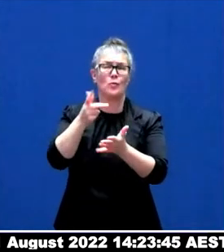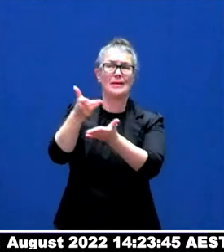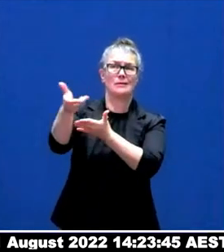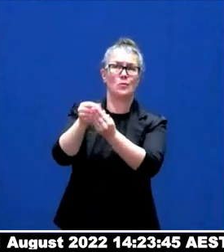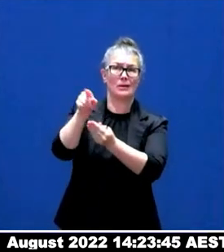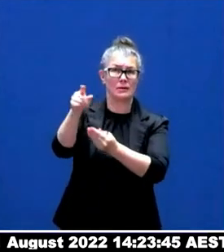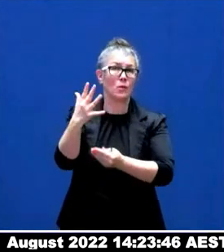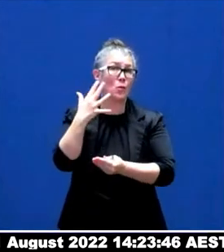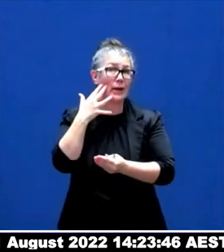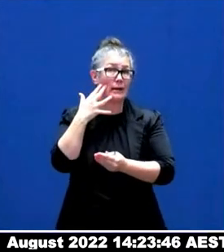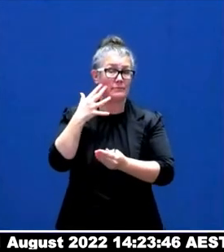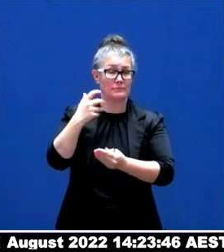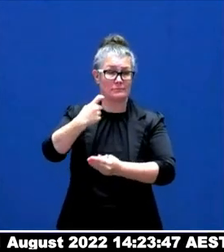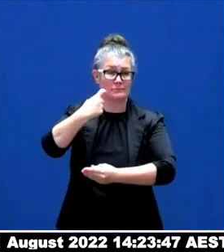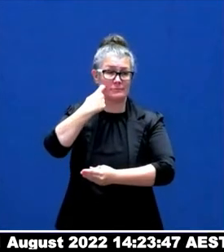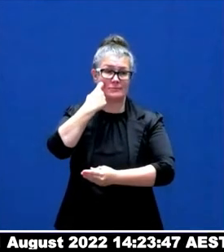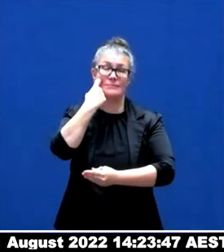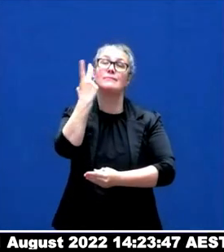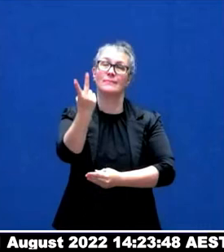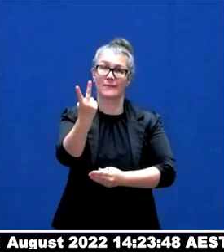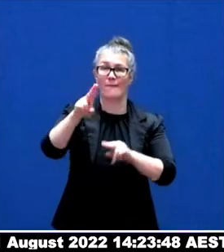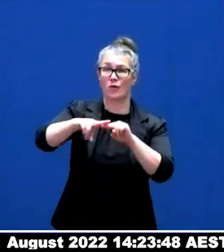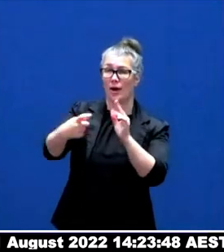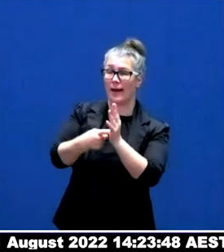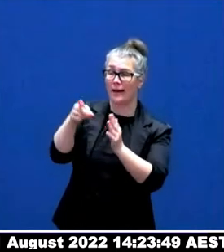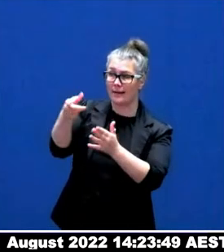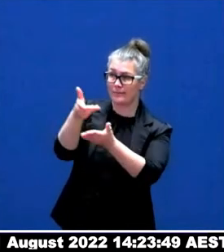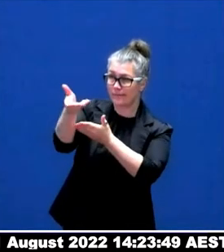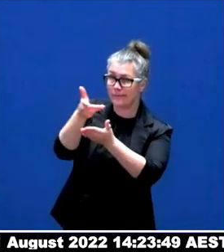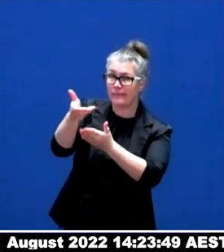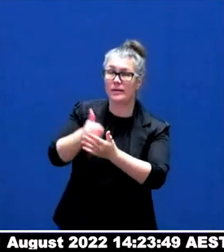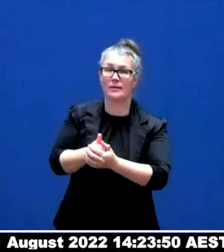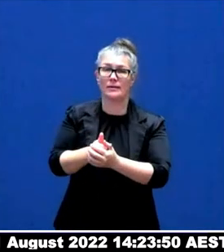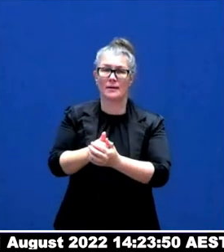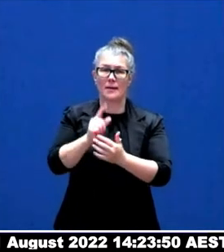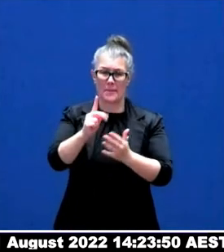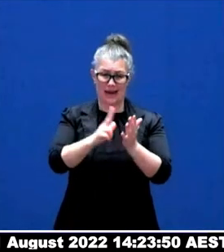But given that you've described the NDIA as having capacity to appoint a support